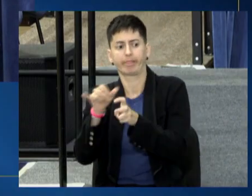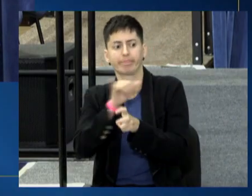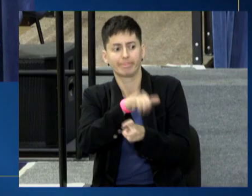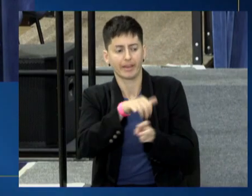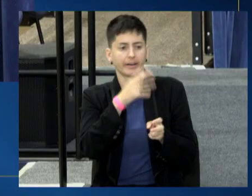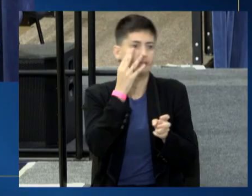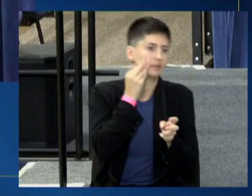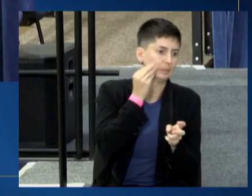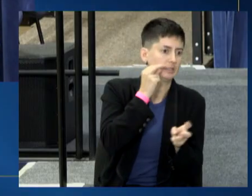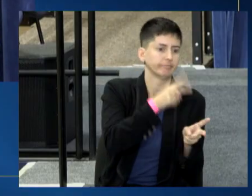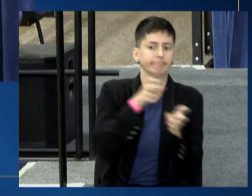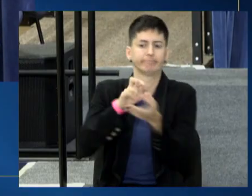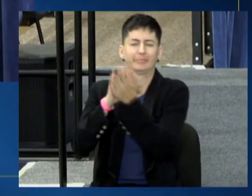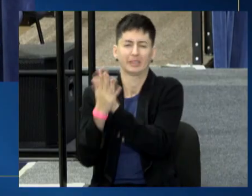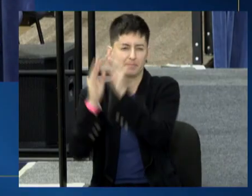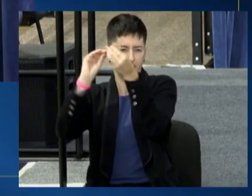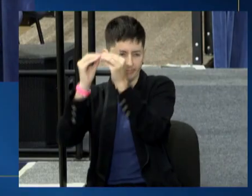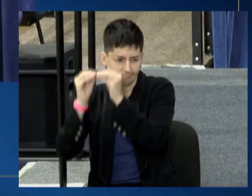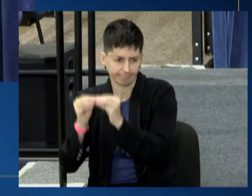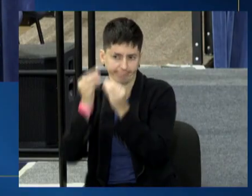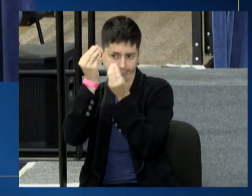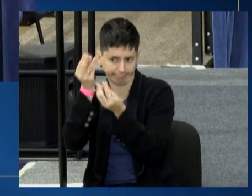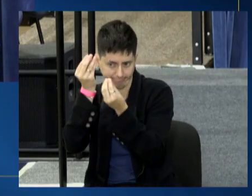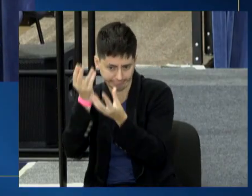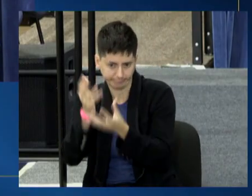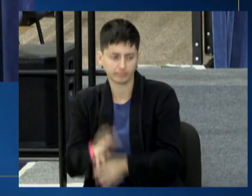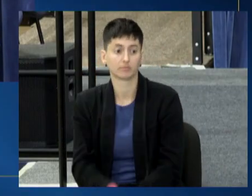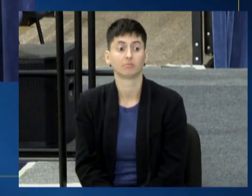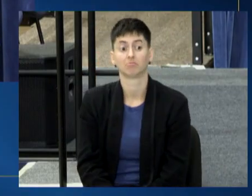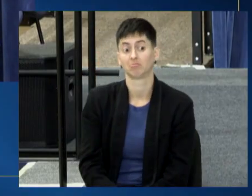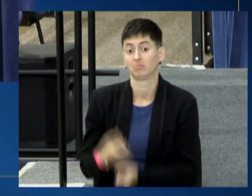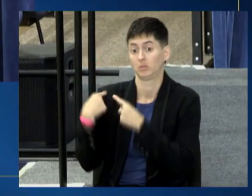This group, the patient-focused drug development group, has been very successful in leading annual